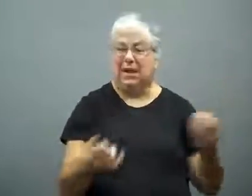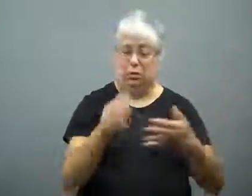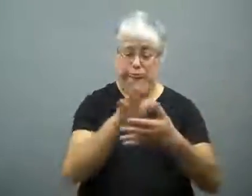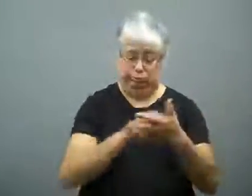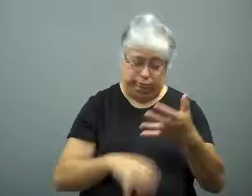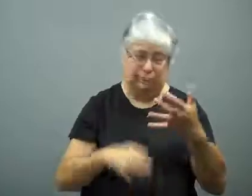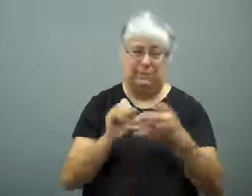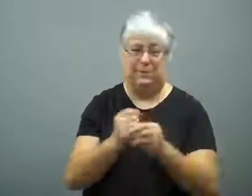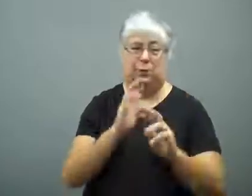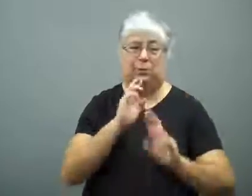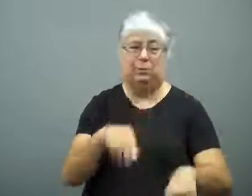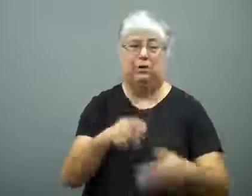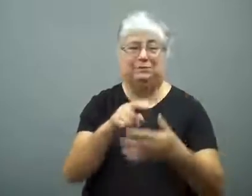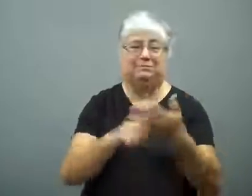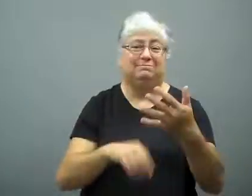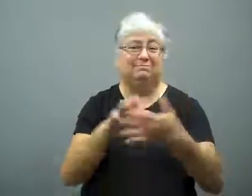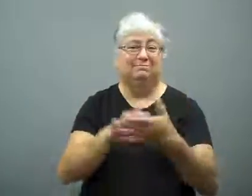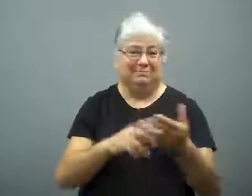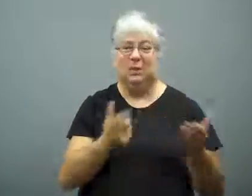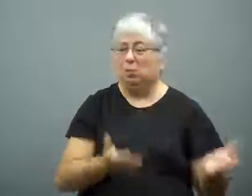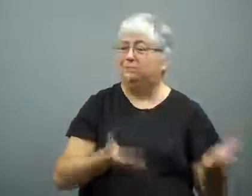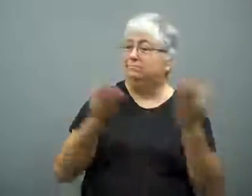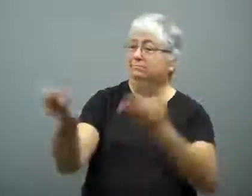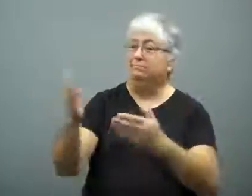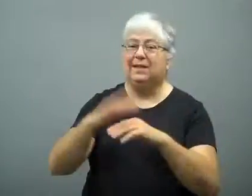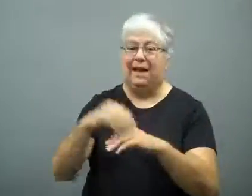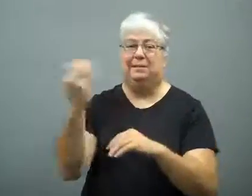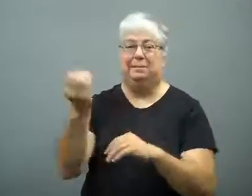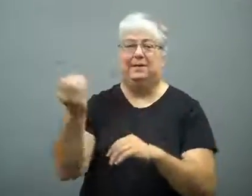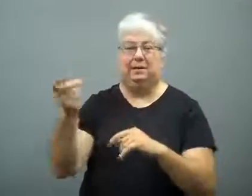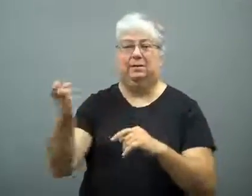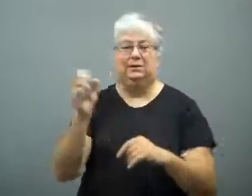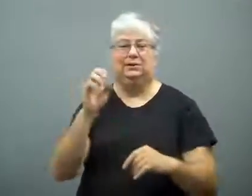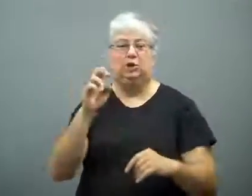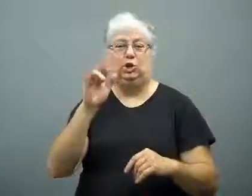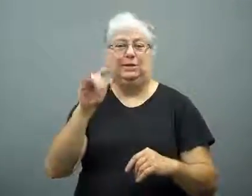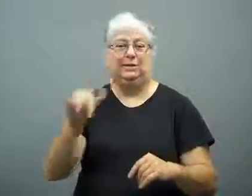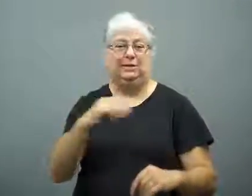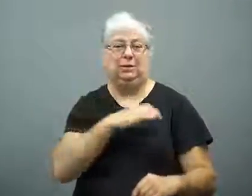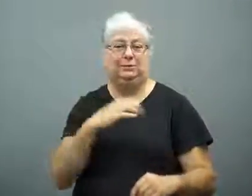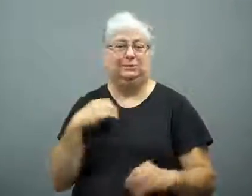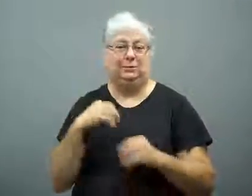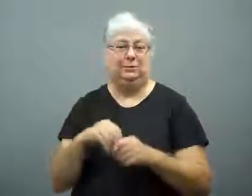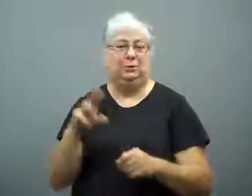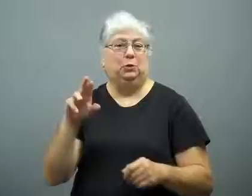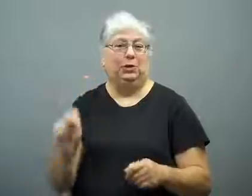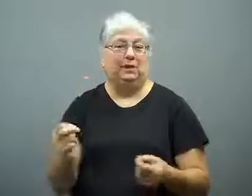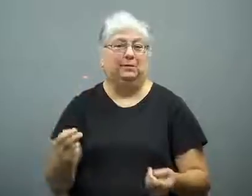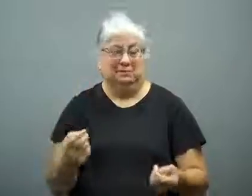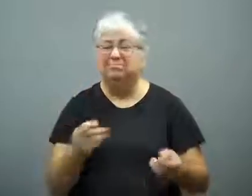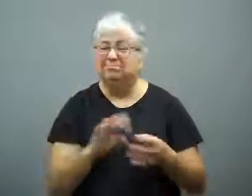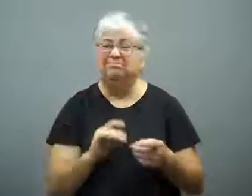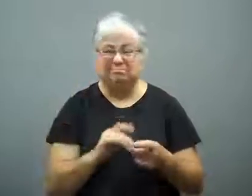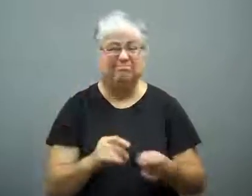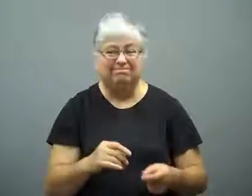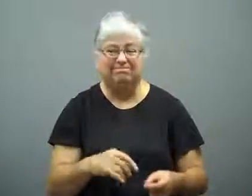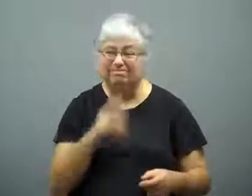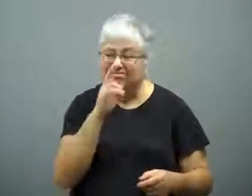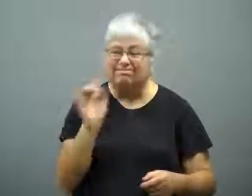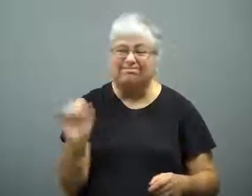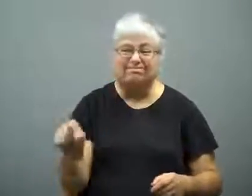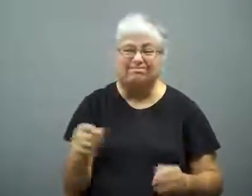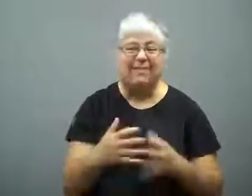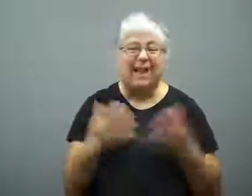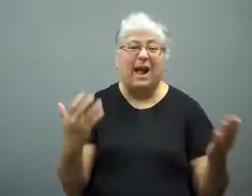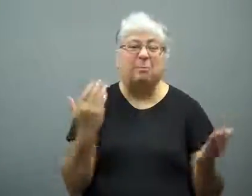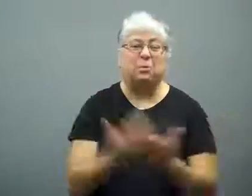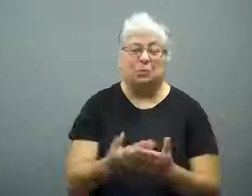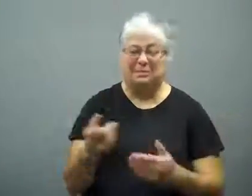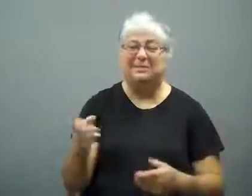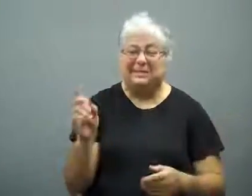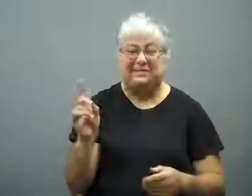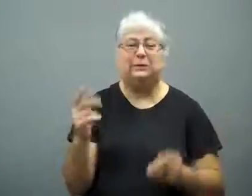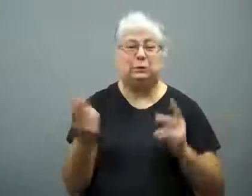have a report ready to present to the Security Council on Monday.